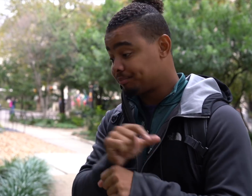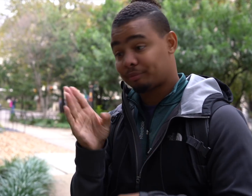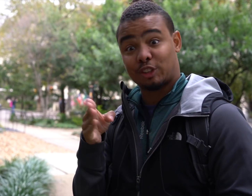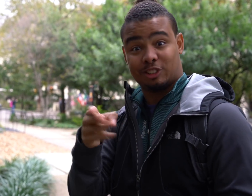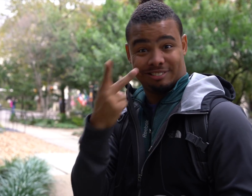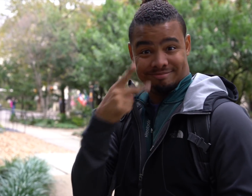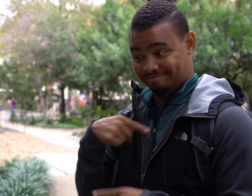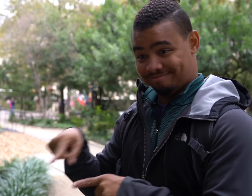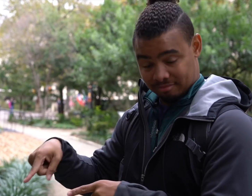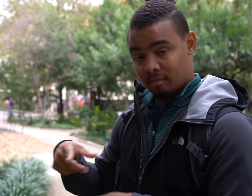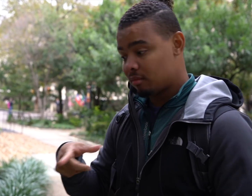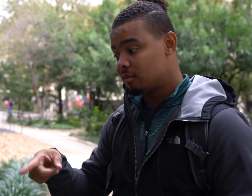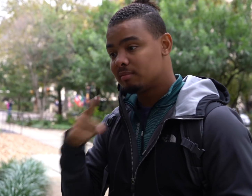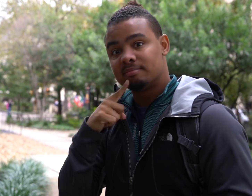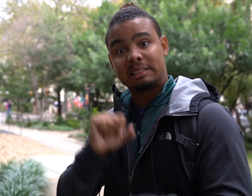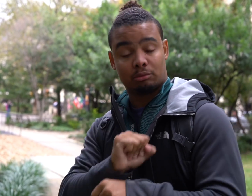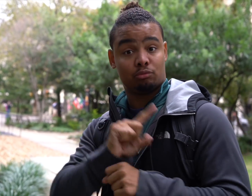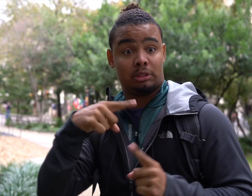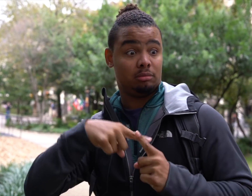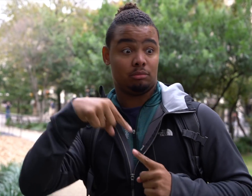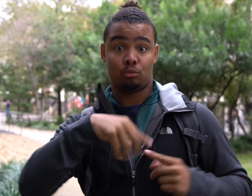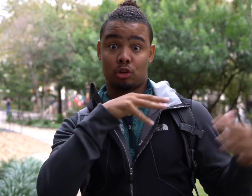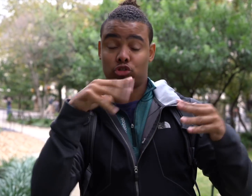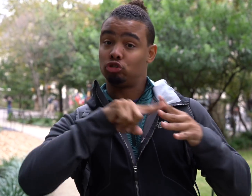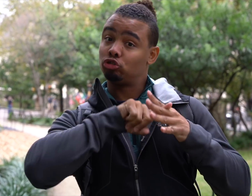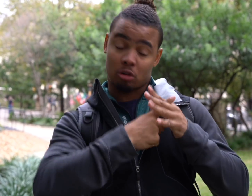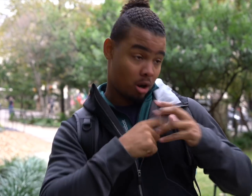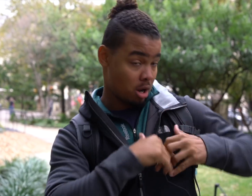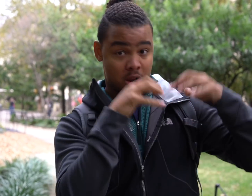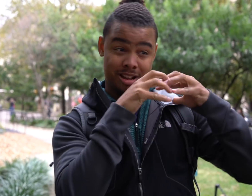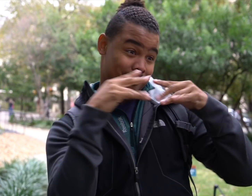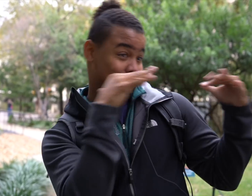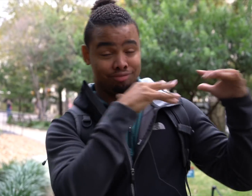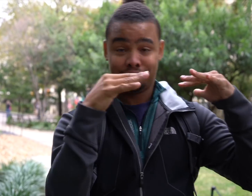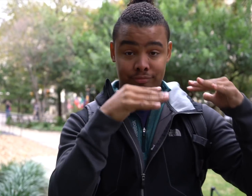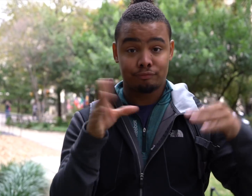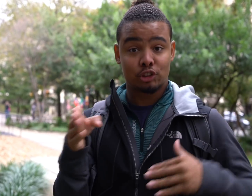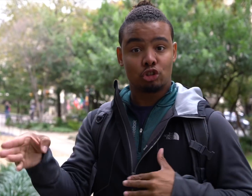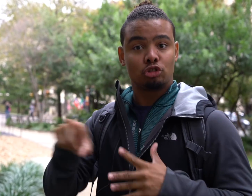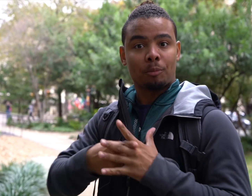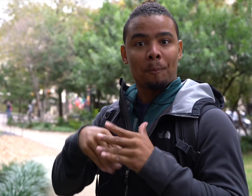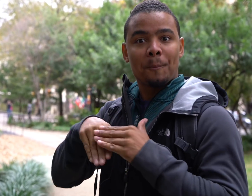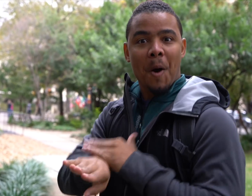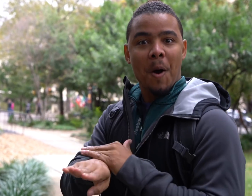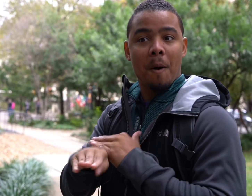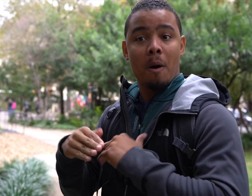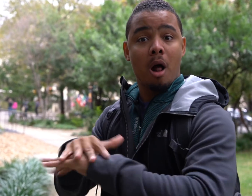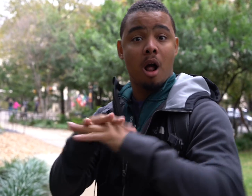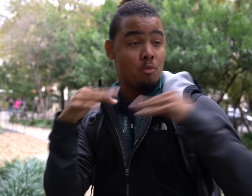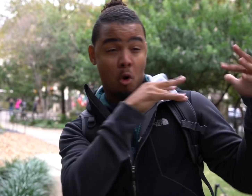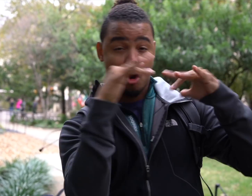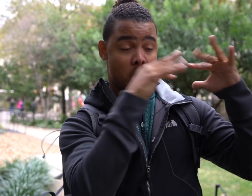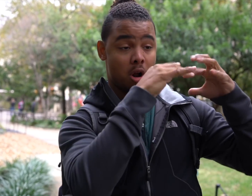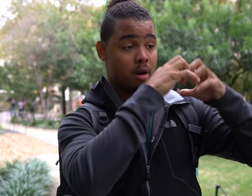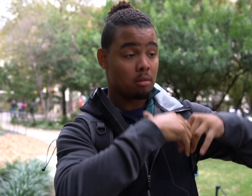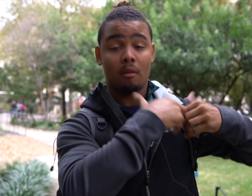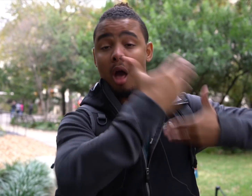Fishes stayed alive since the Alamo battle!